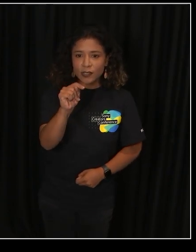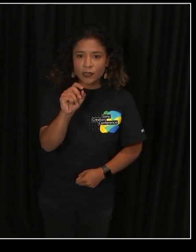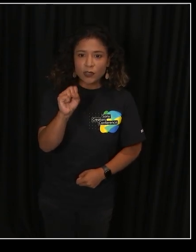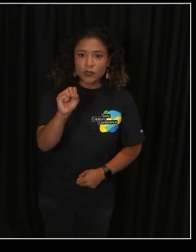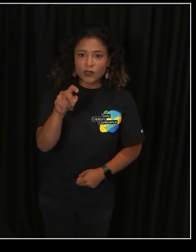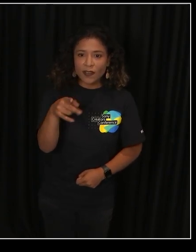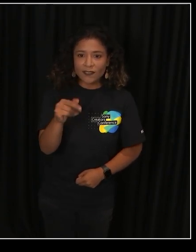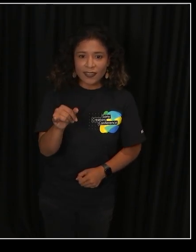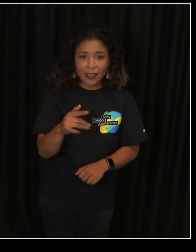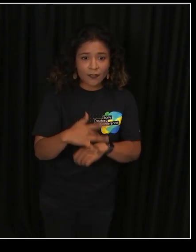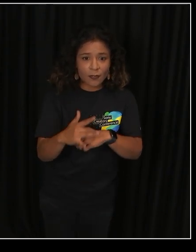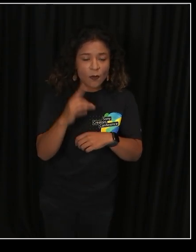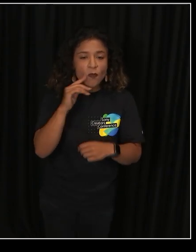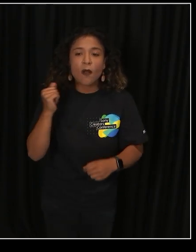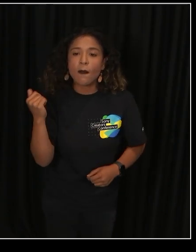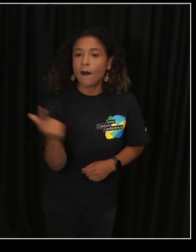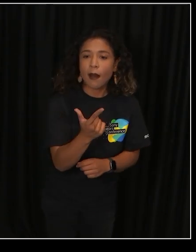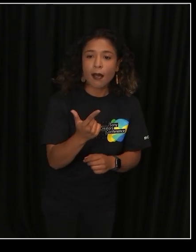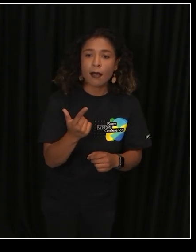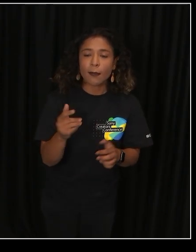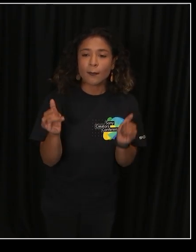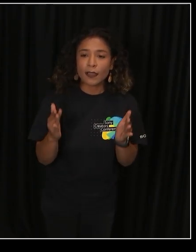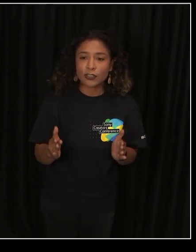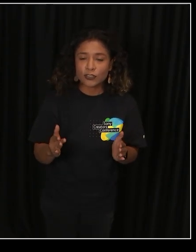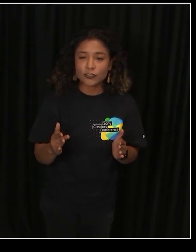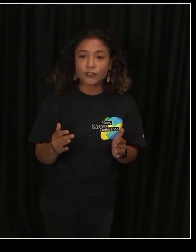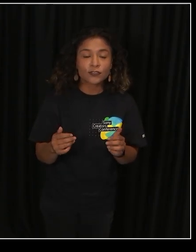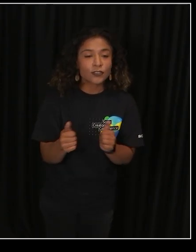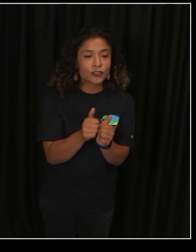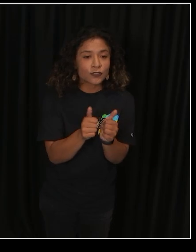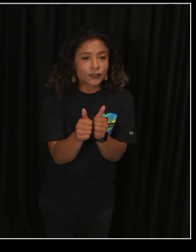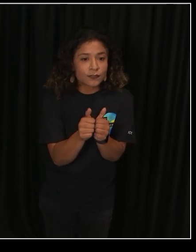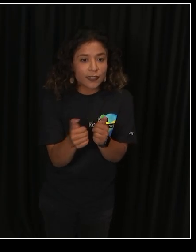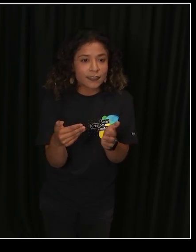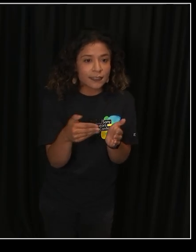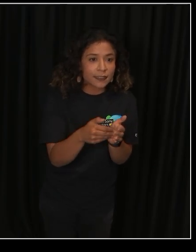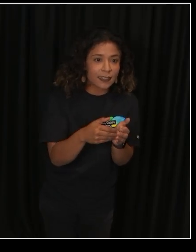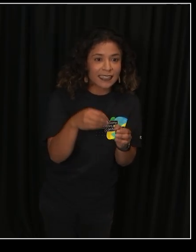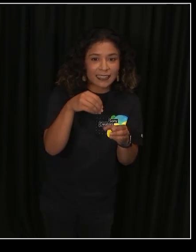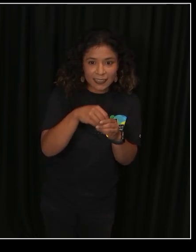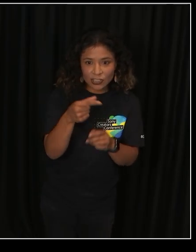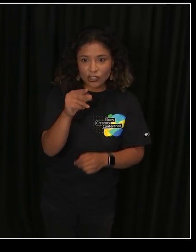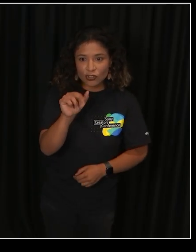for all players to race against in Gran Turismo 7.